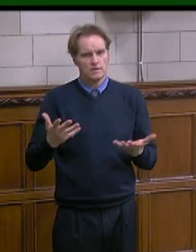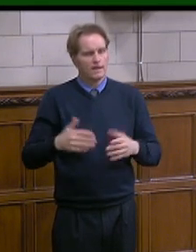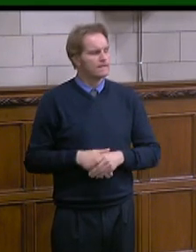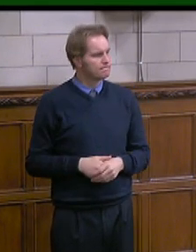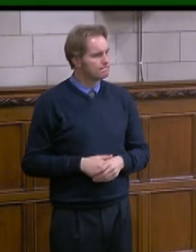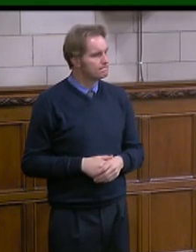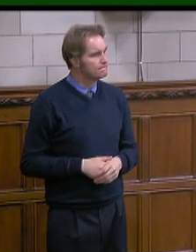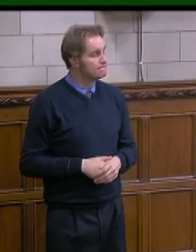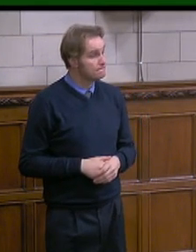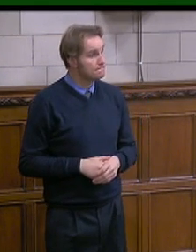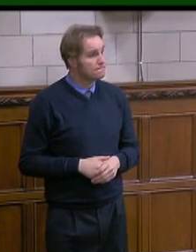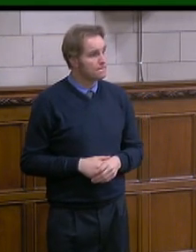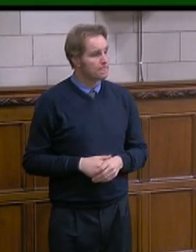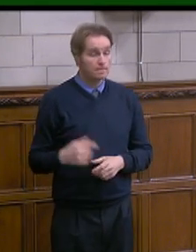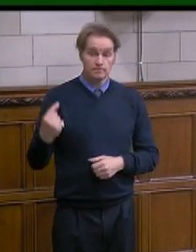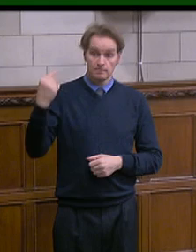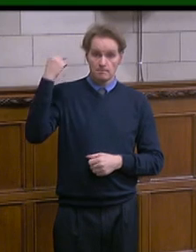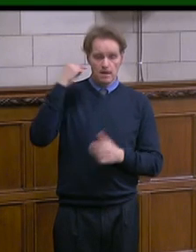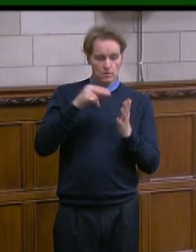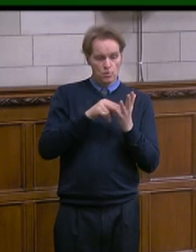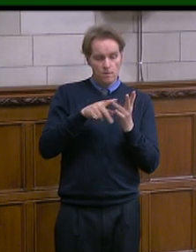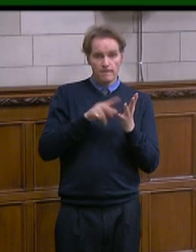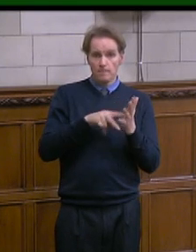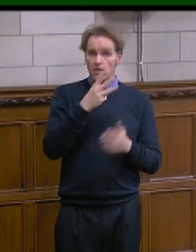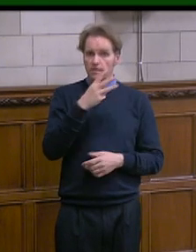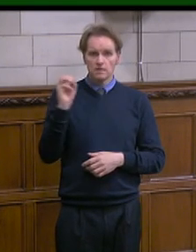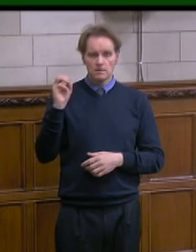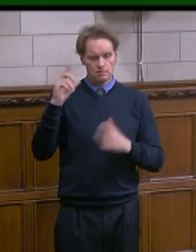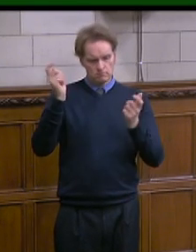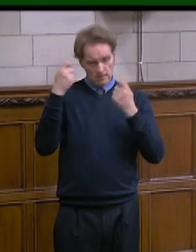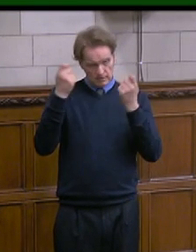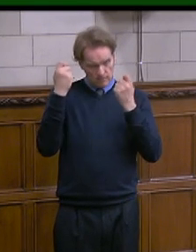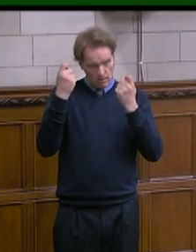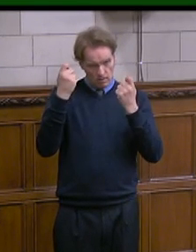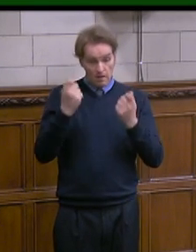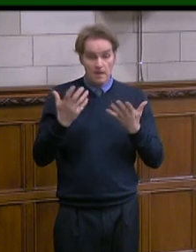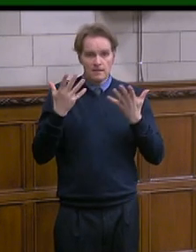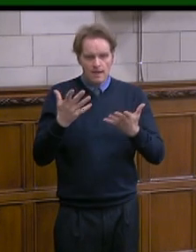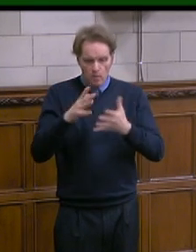The 30 November debate was wide-ranging, whereas today’s is specific to British Sign Language